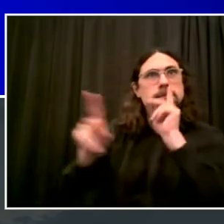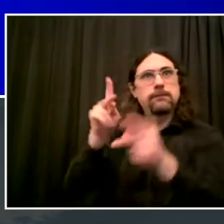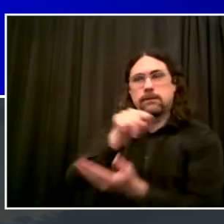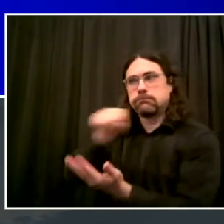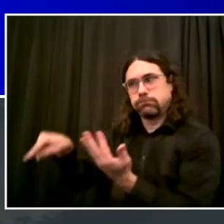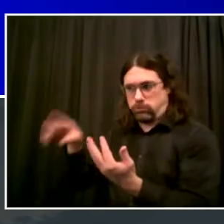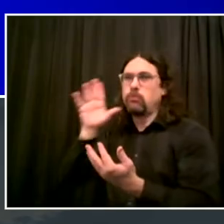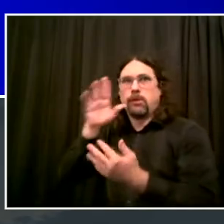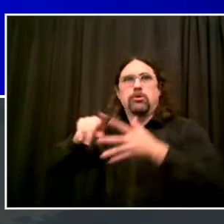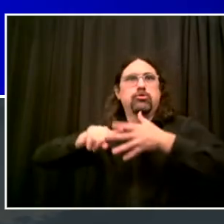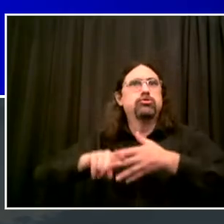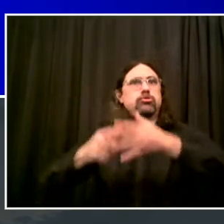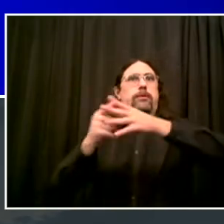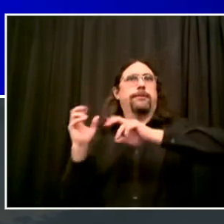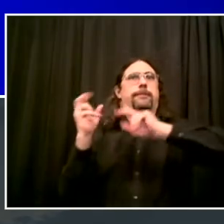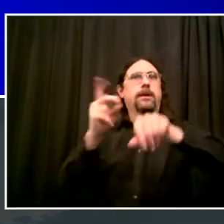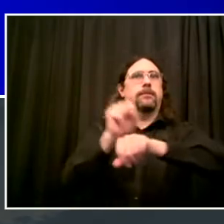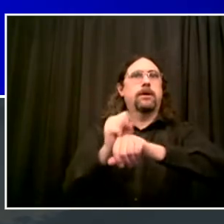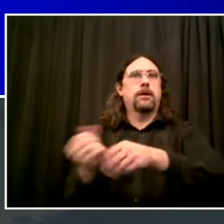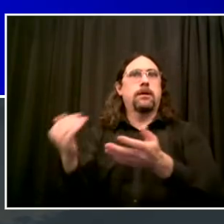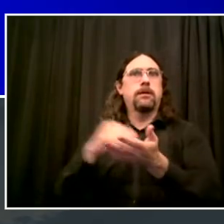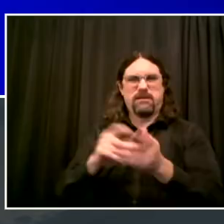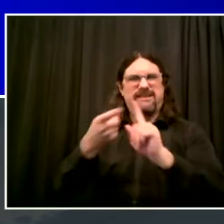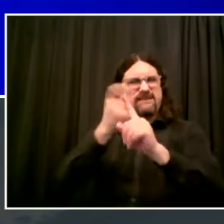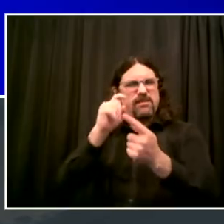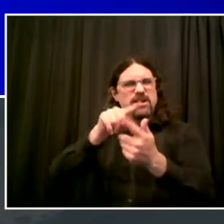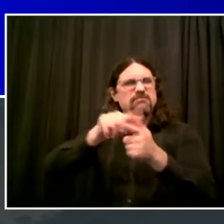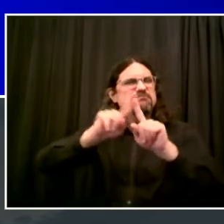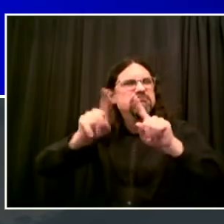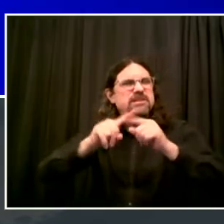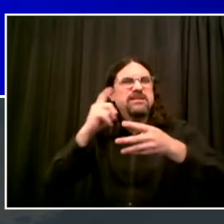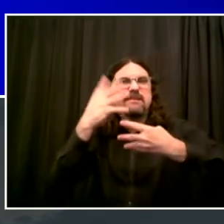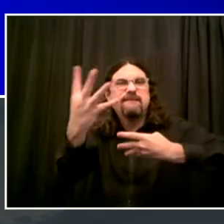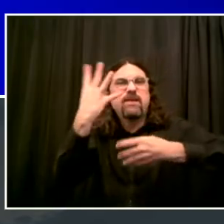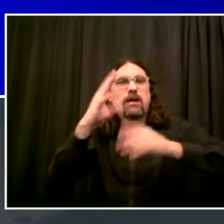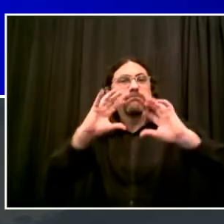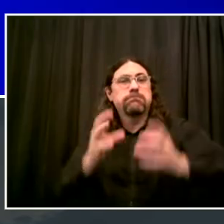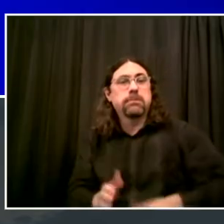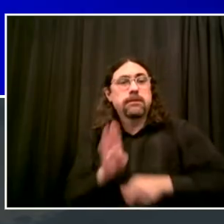400,000 PEOPLE WL ILBE BACK TO